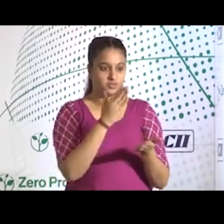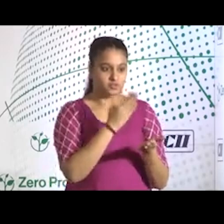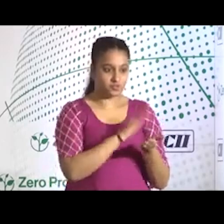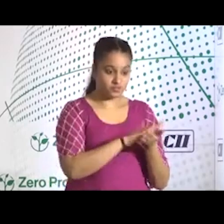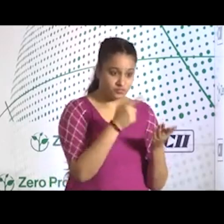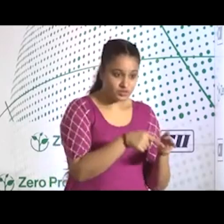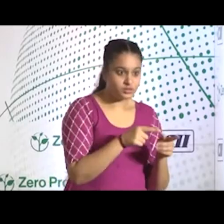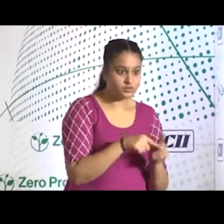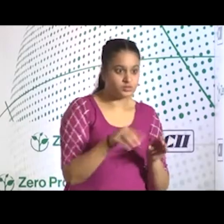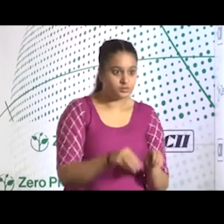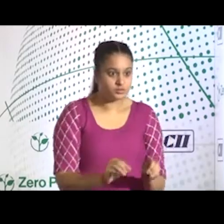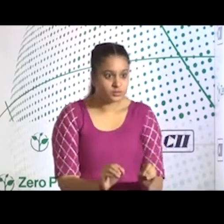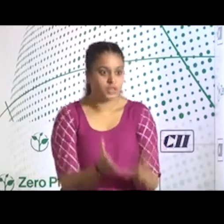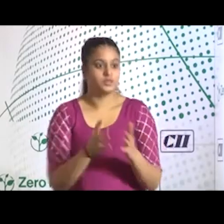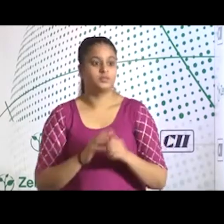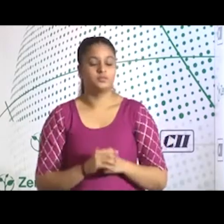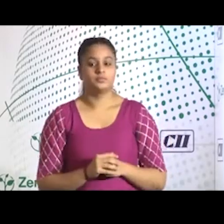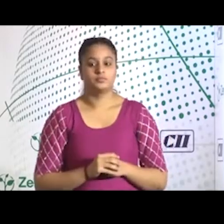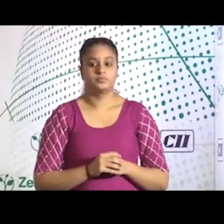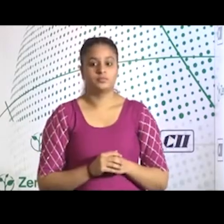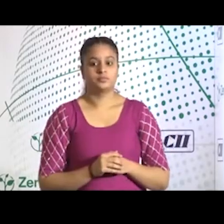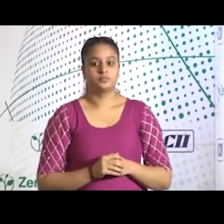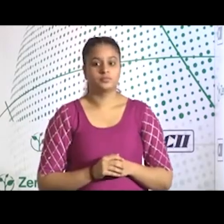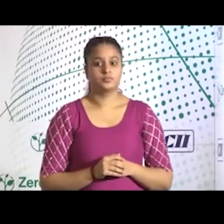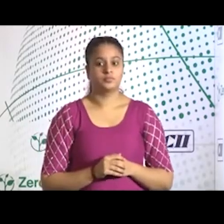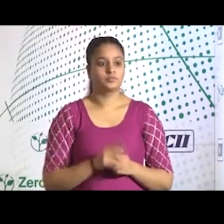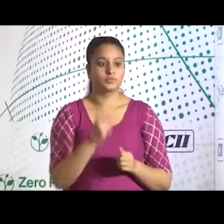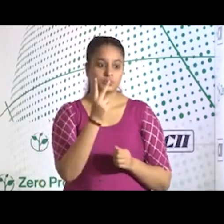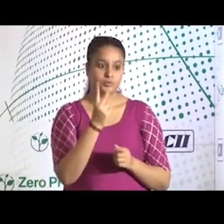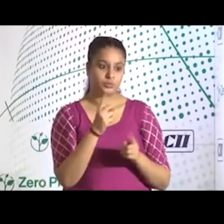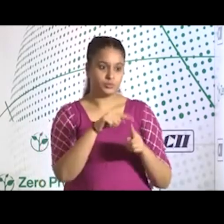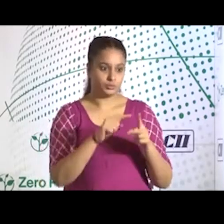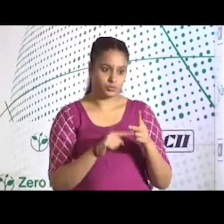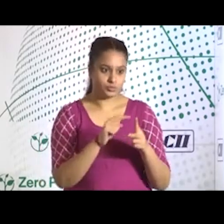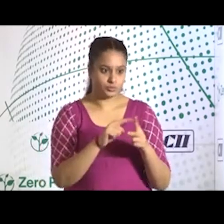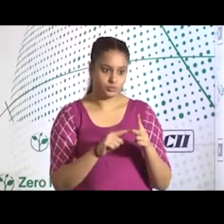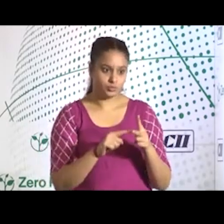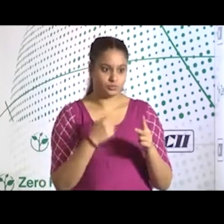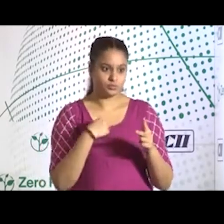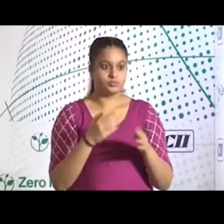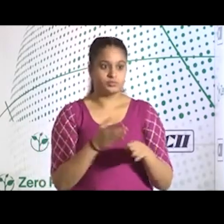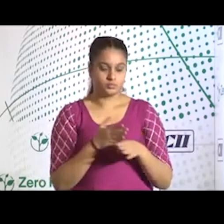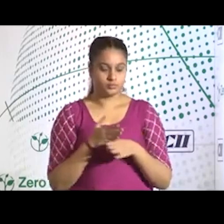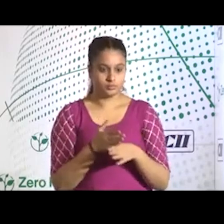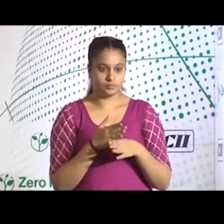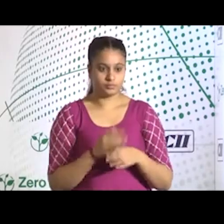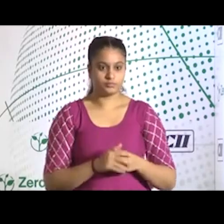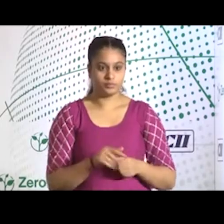the two angles to this, which I'd love to share. One is that I think today